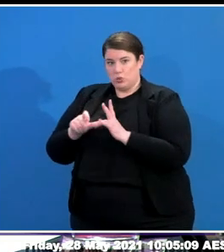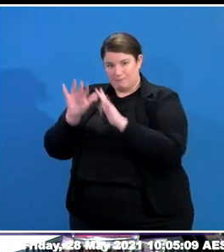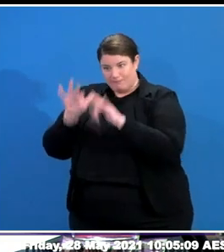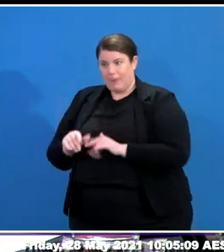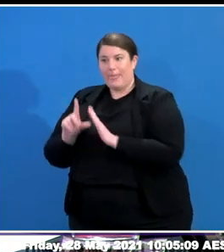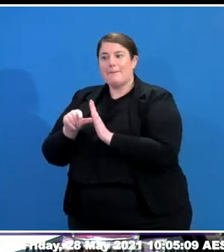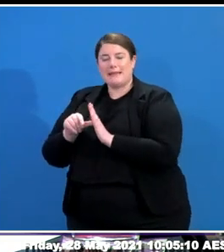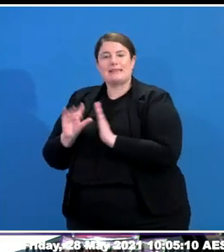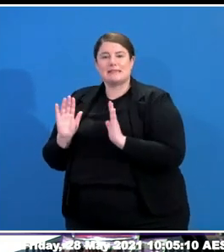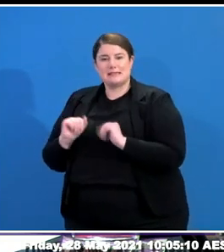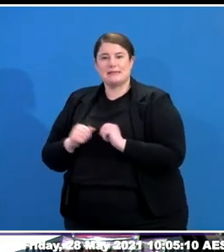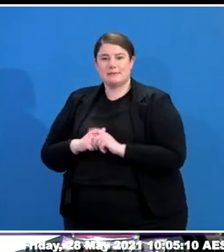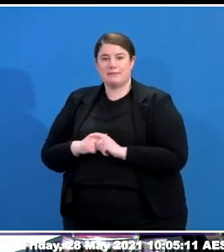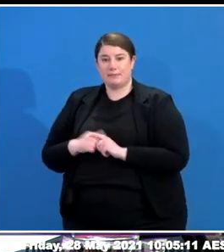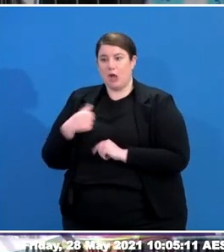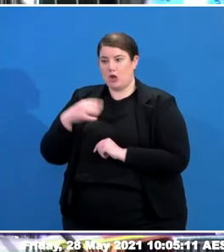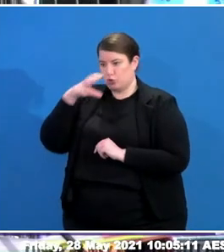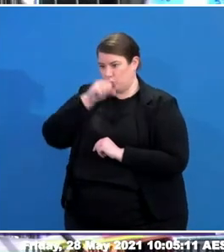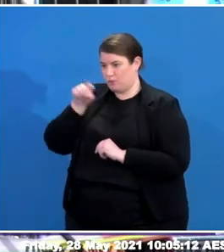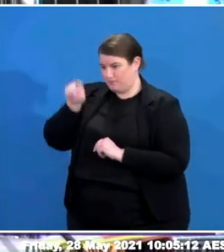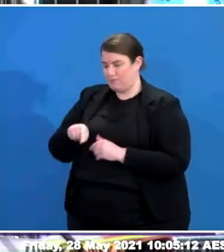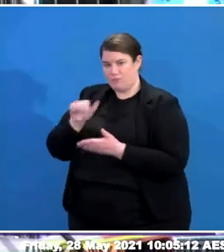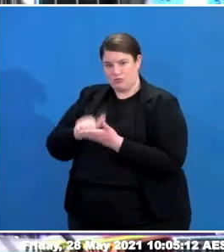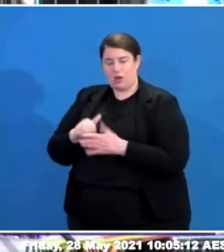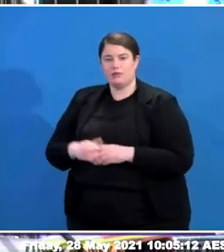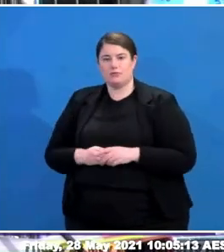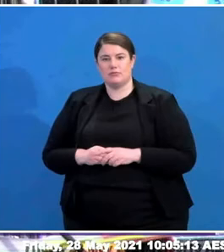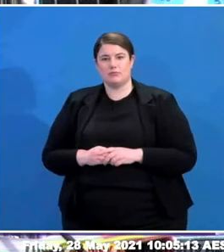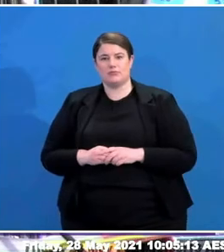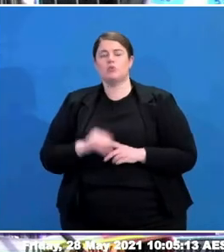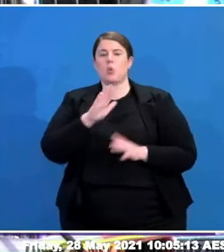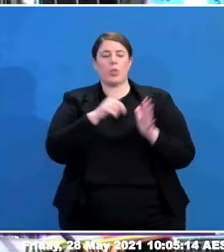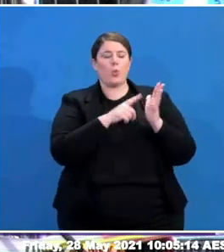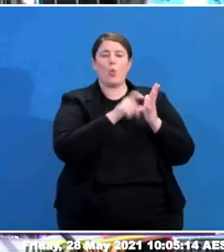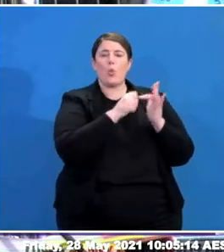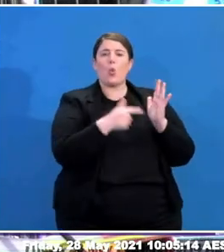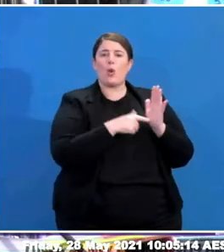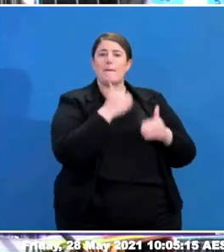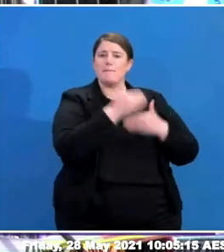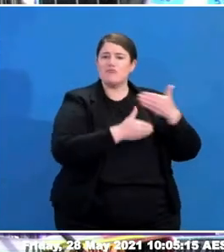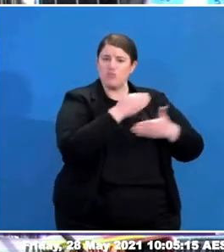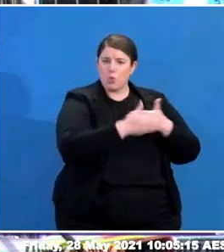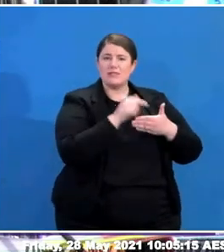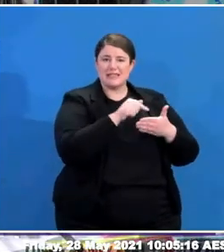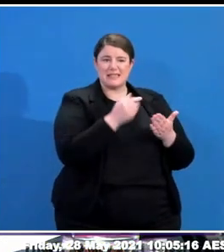that would be I assume what was said was correct. Audit process provided external of the review of the system? Yes.